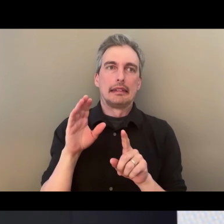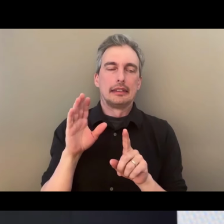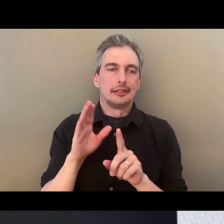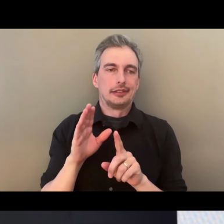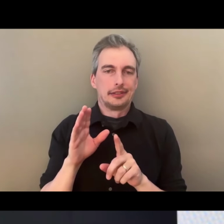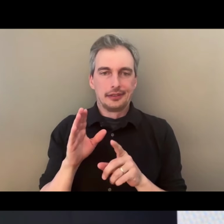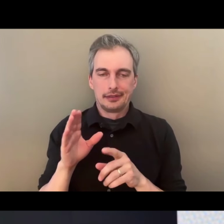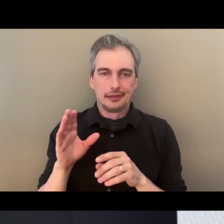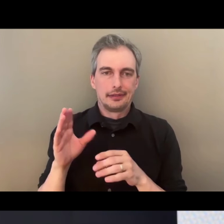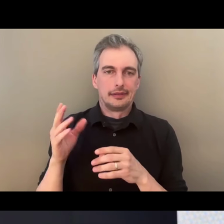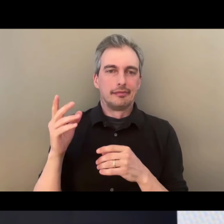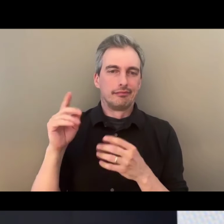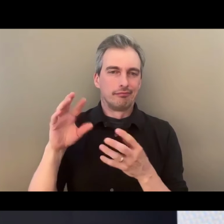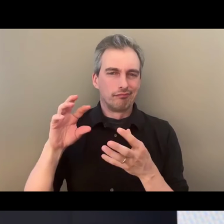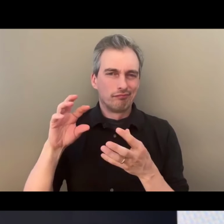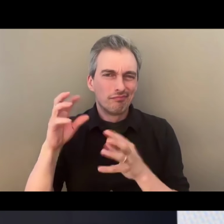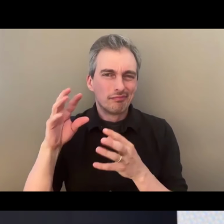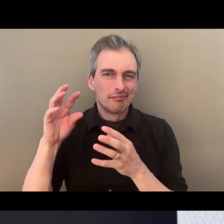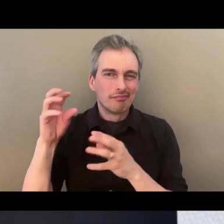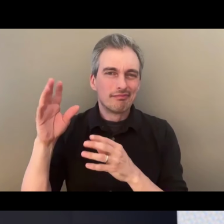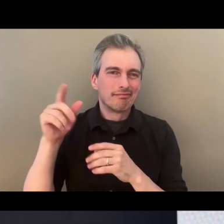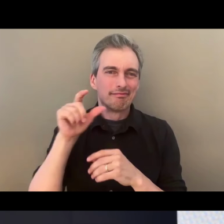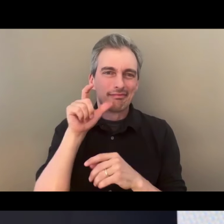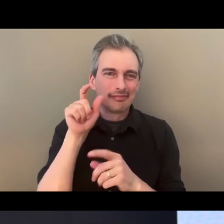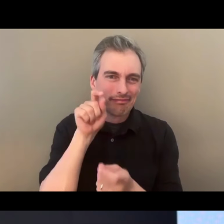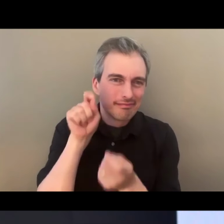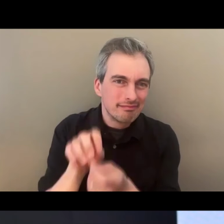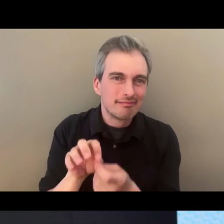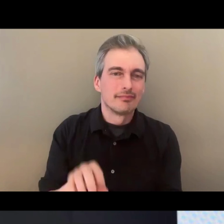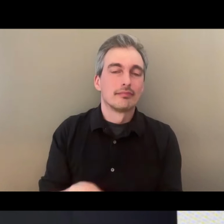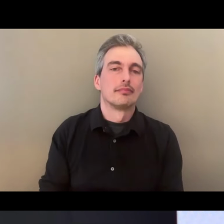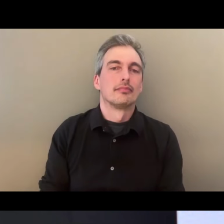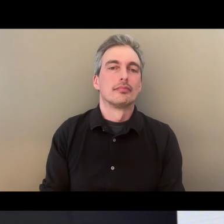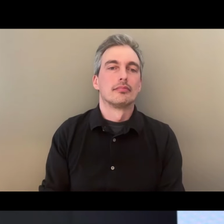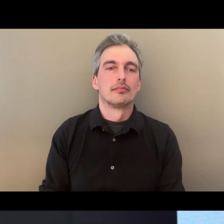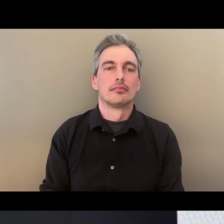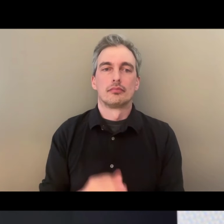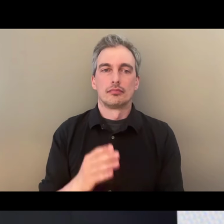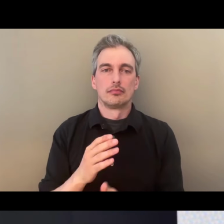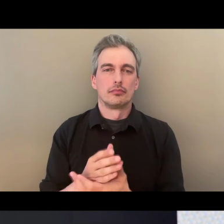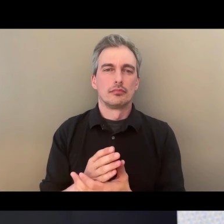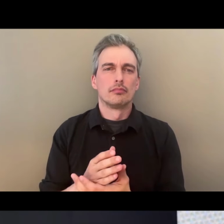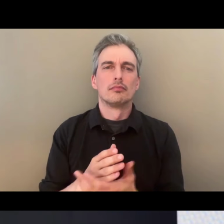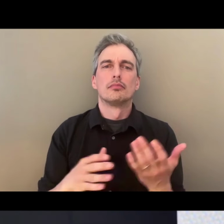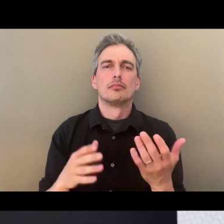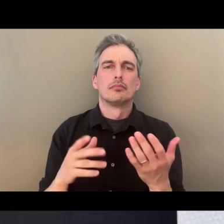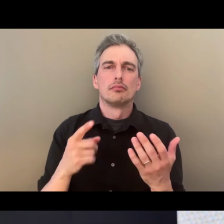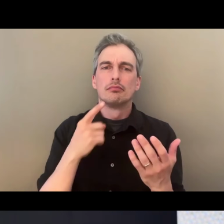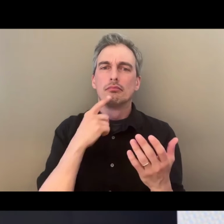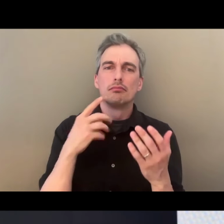I had a participant who became deaf during their career. They said: If I didn't have the hearing loss, it would have